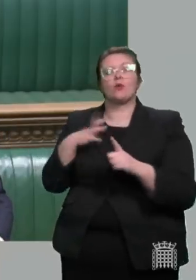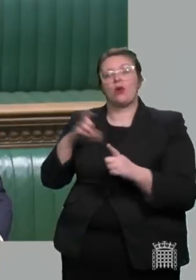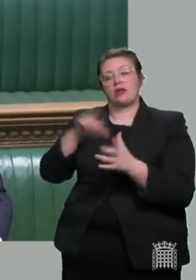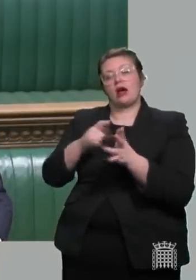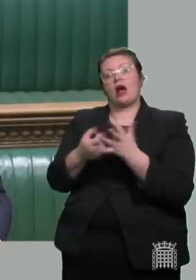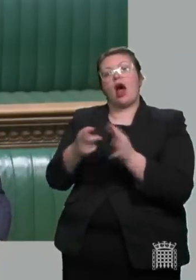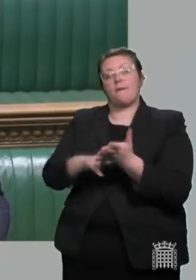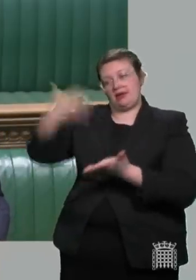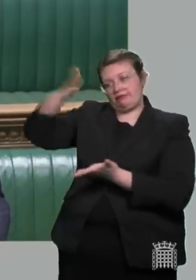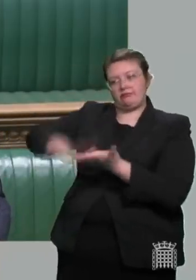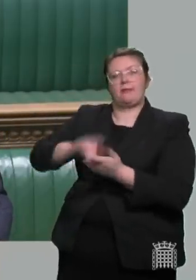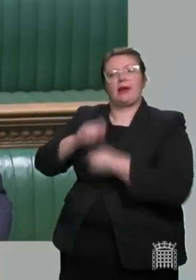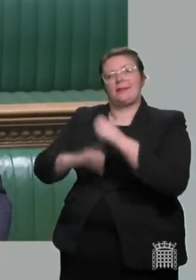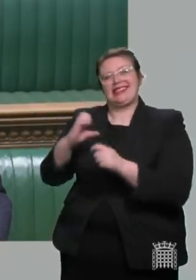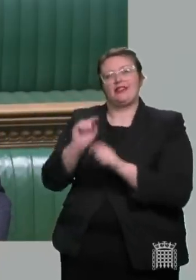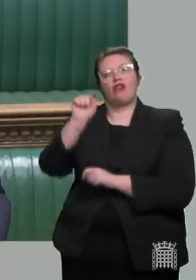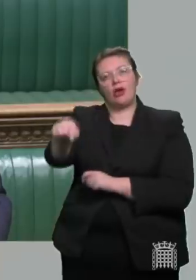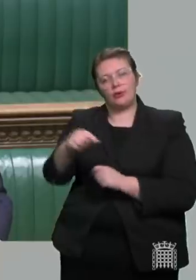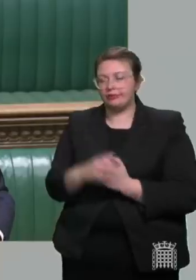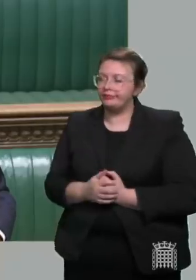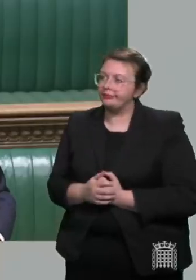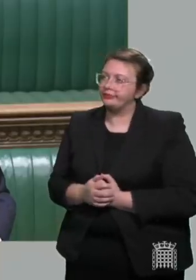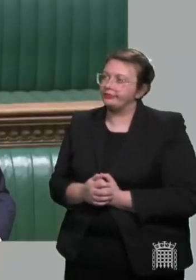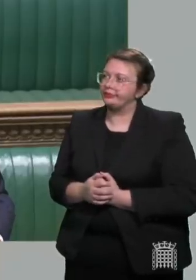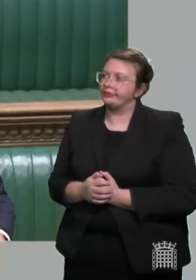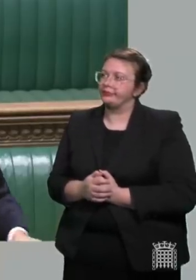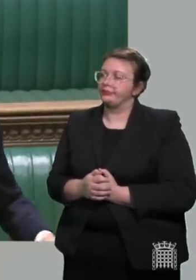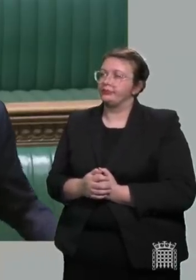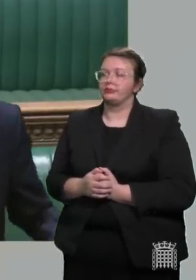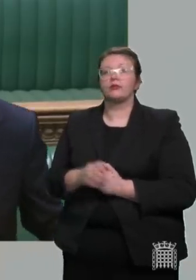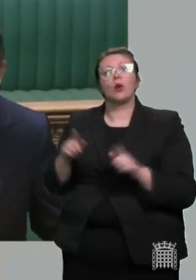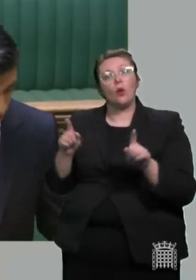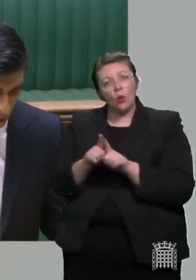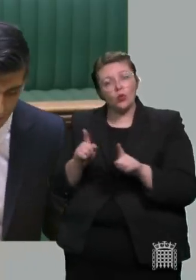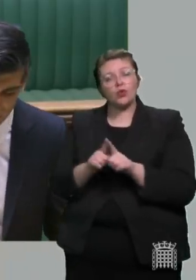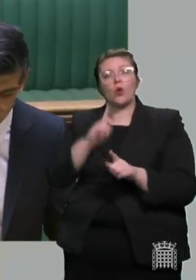Our future economy will also address our productivity problem and support small business.